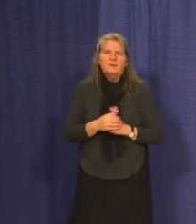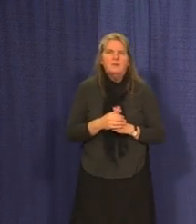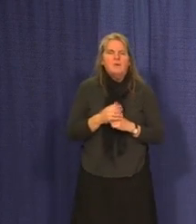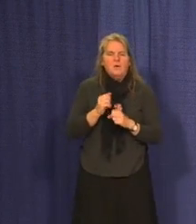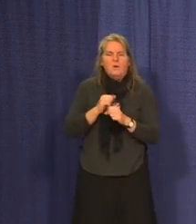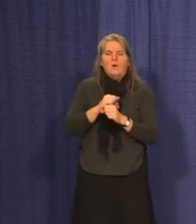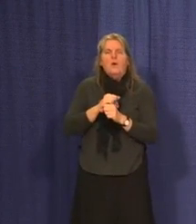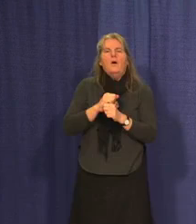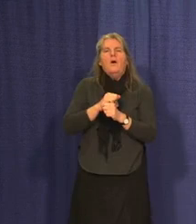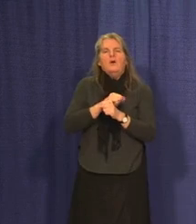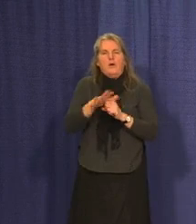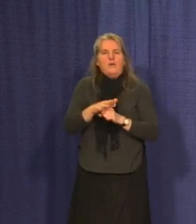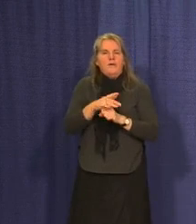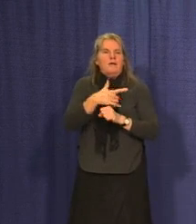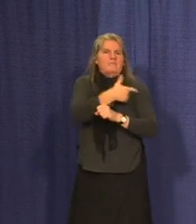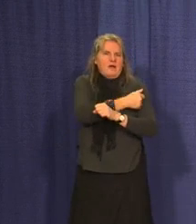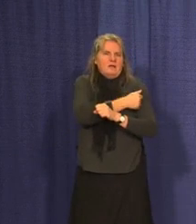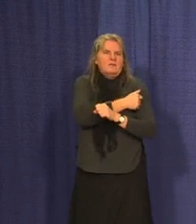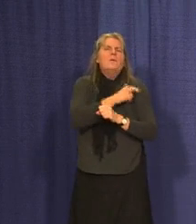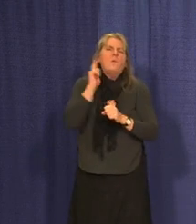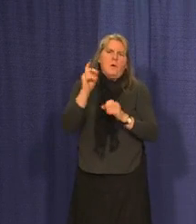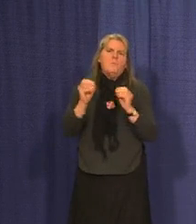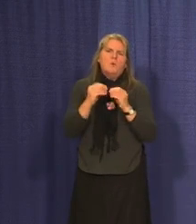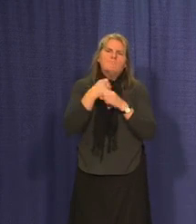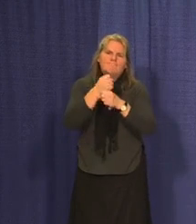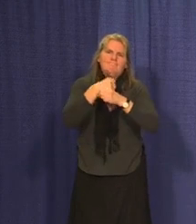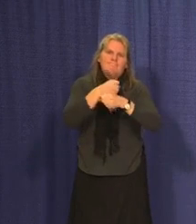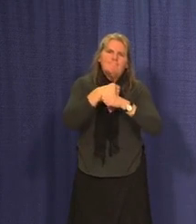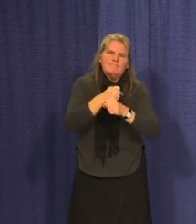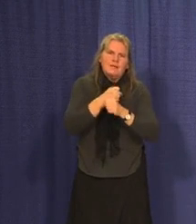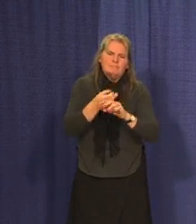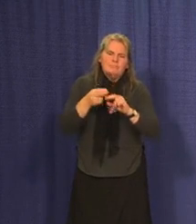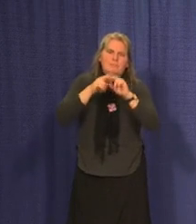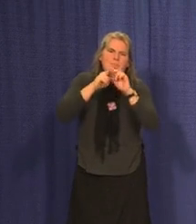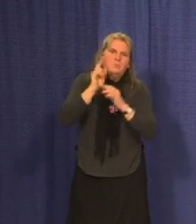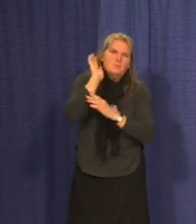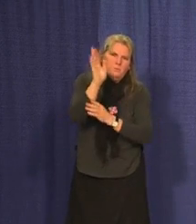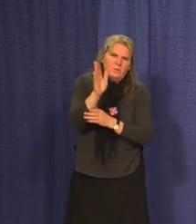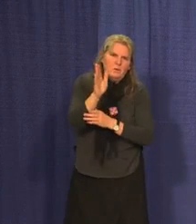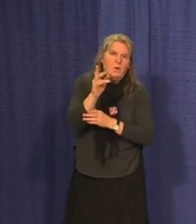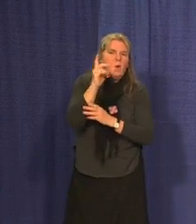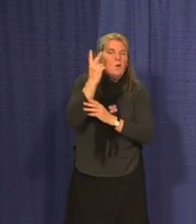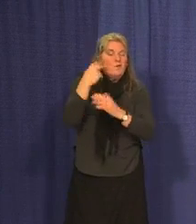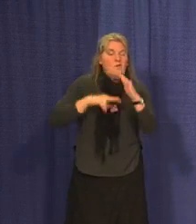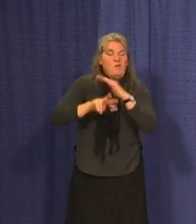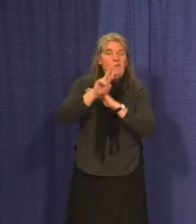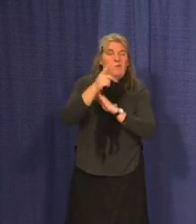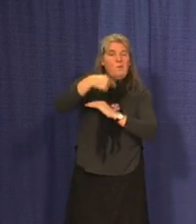continue to increase through next year, and the way things are looking so far, I think we can now look forward to